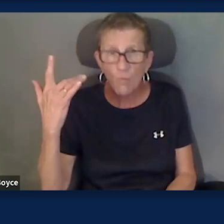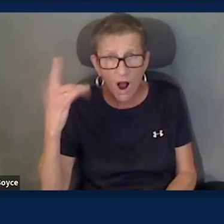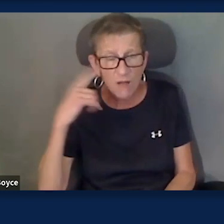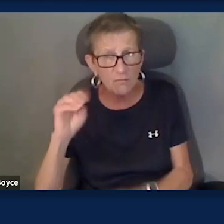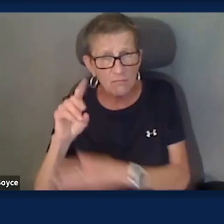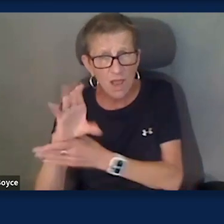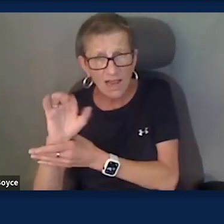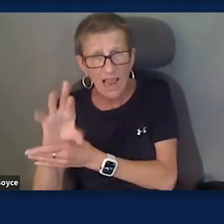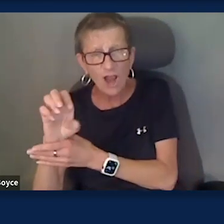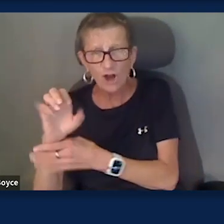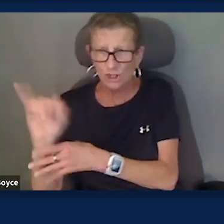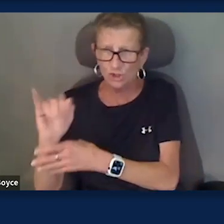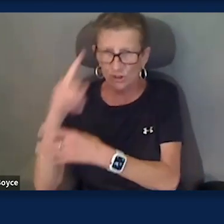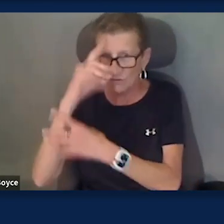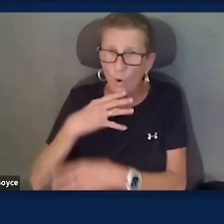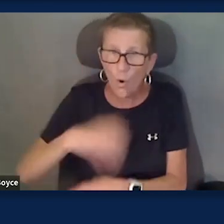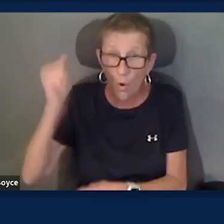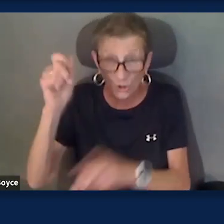for older adults and people with disability.